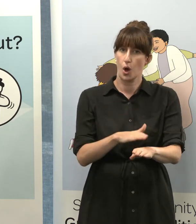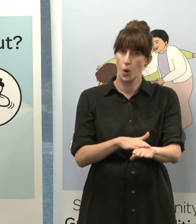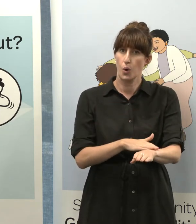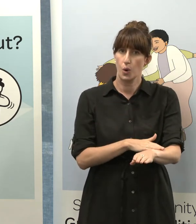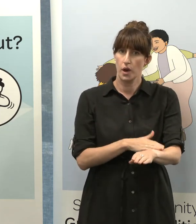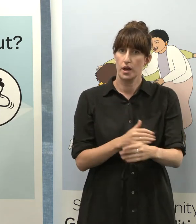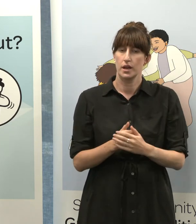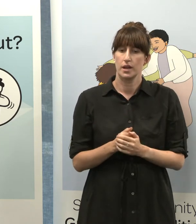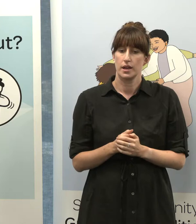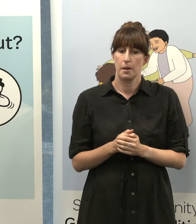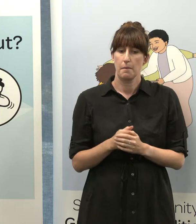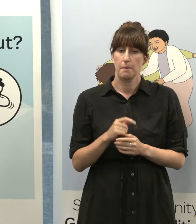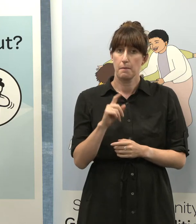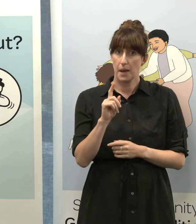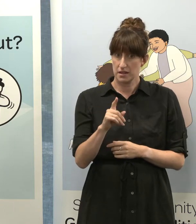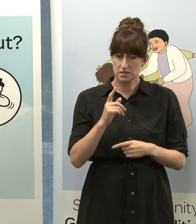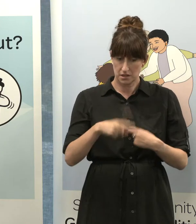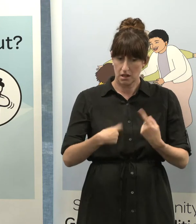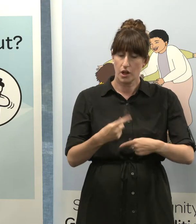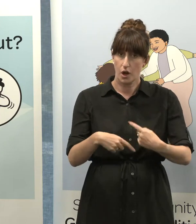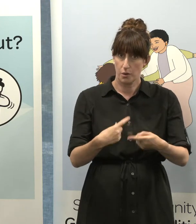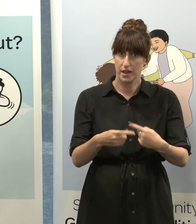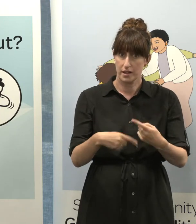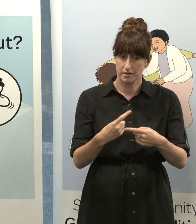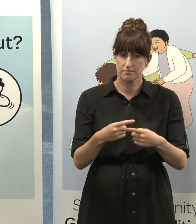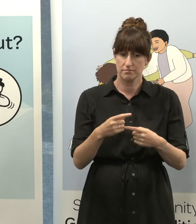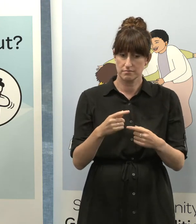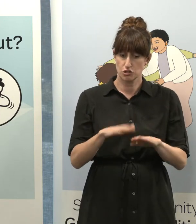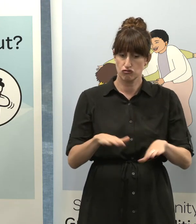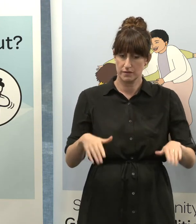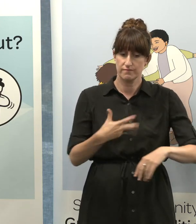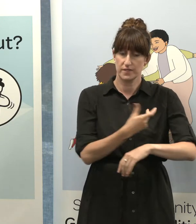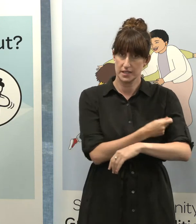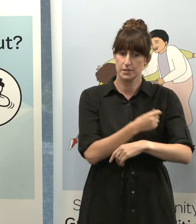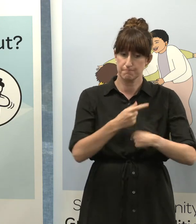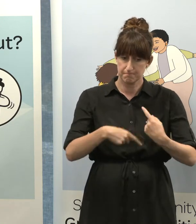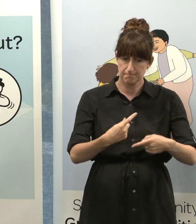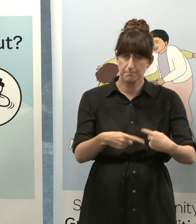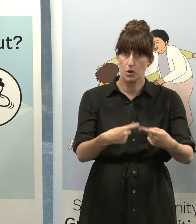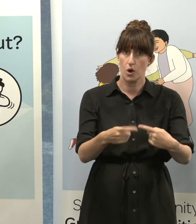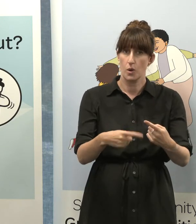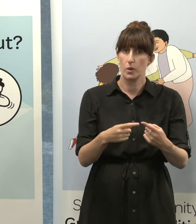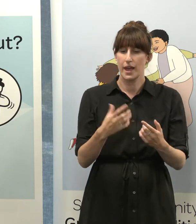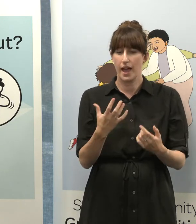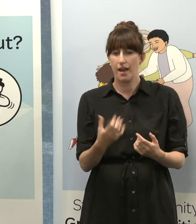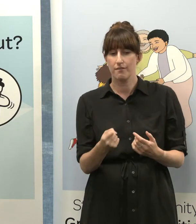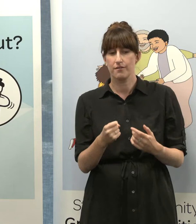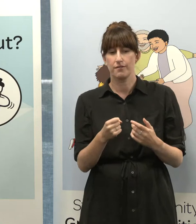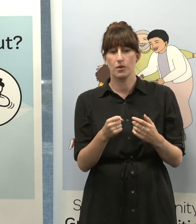those first couple of weeks and the numbers are certainly lower on a daily basis but what is